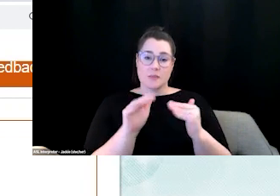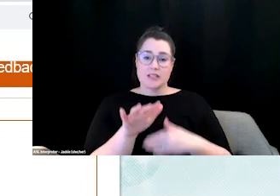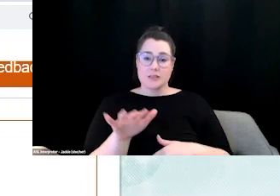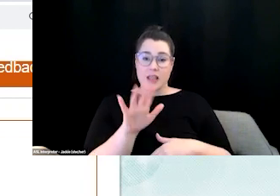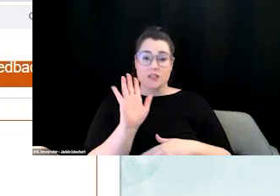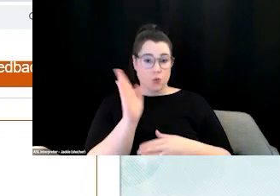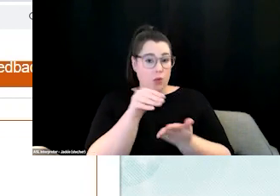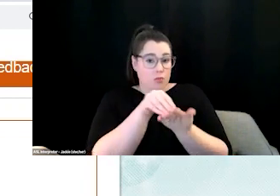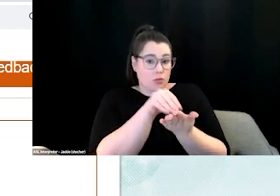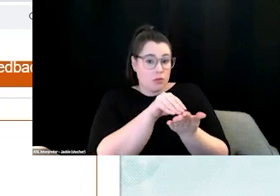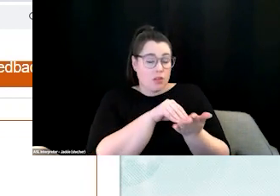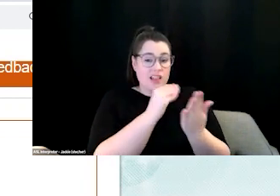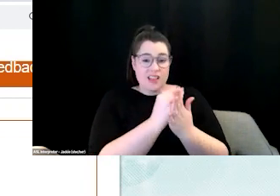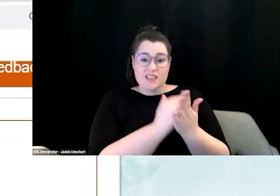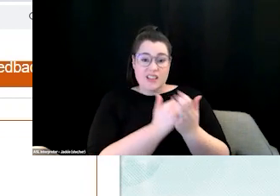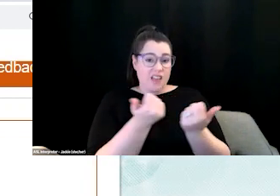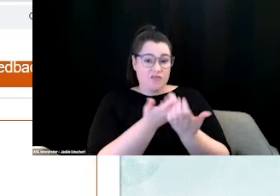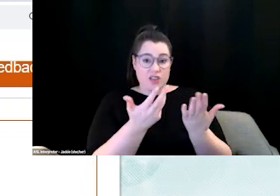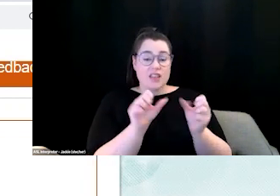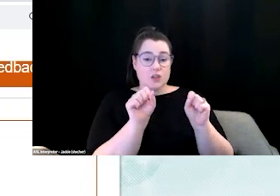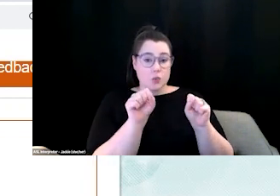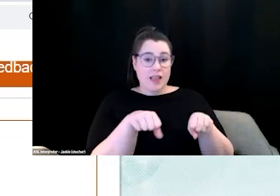And then anything extra is going to be printed on the third page of your cover sheet.